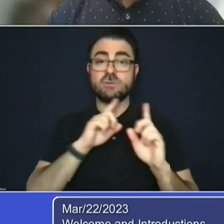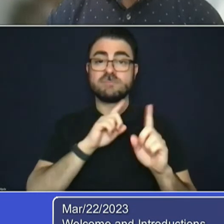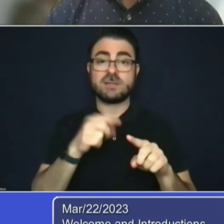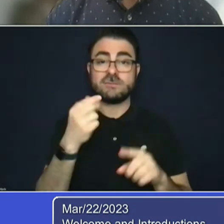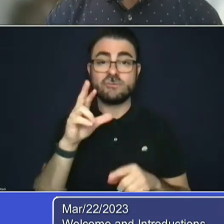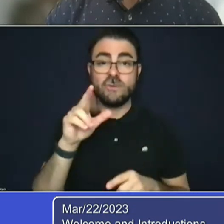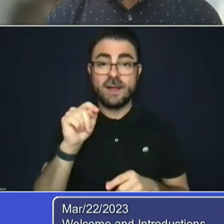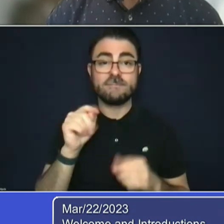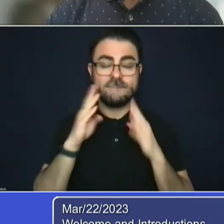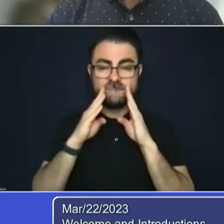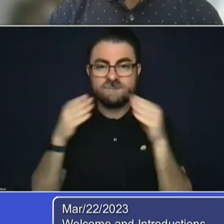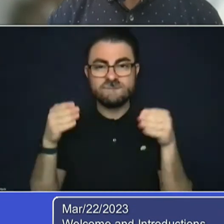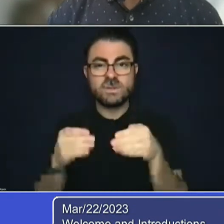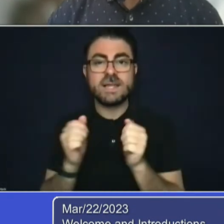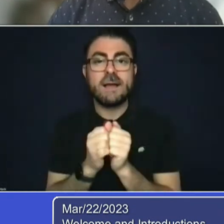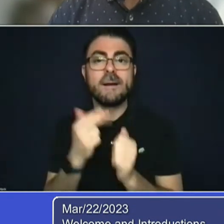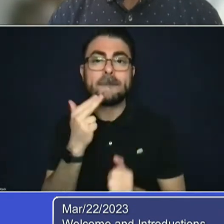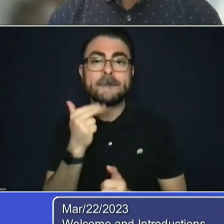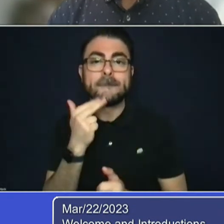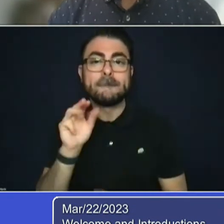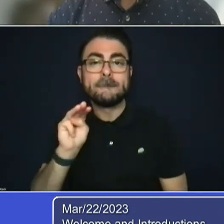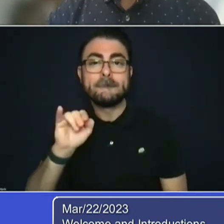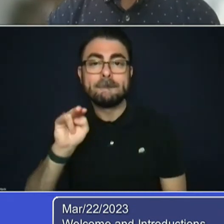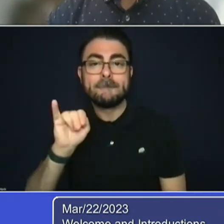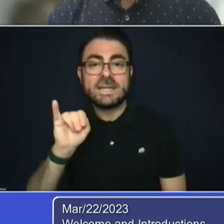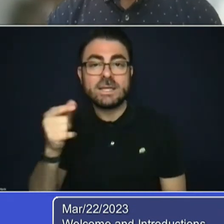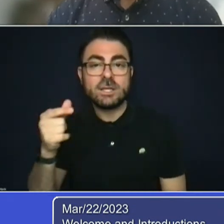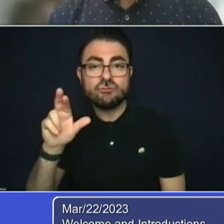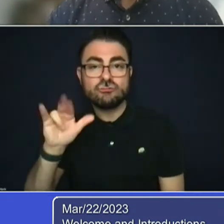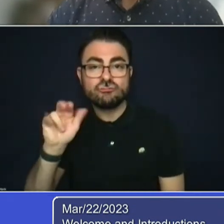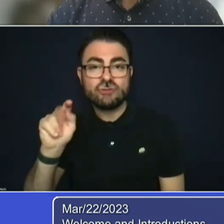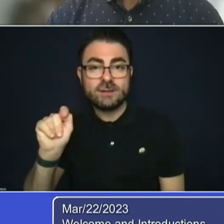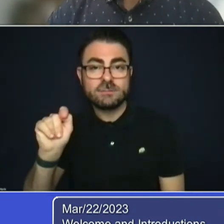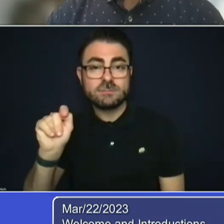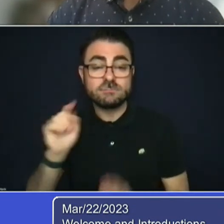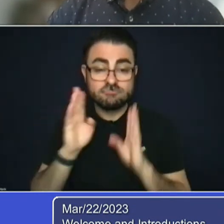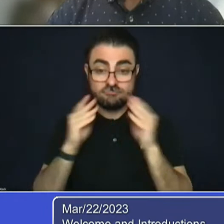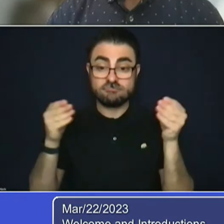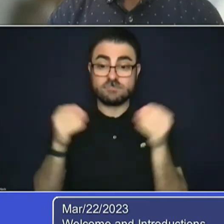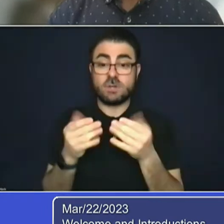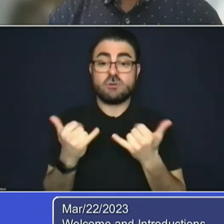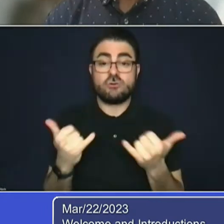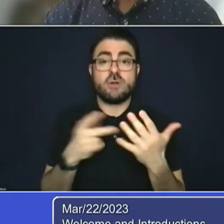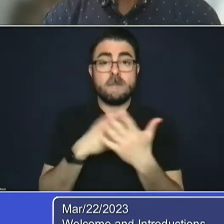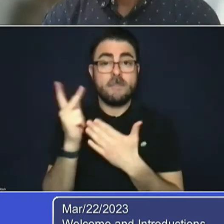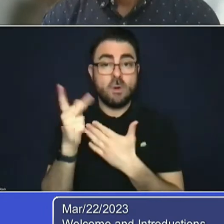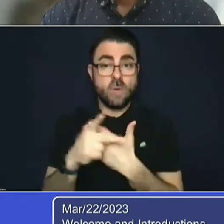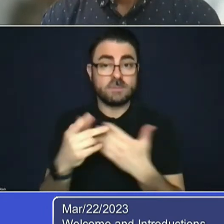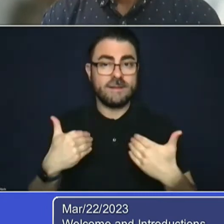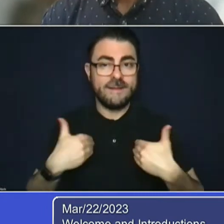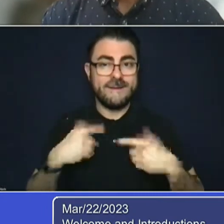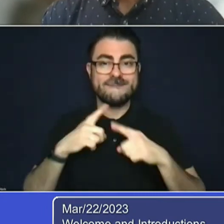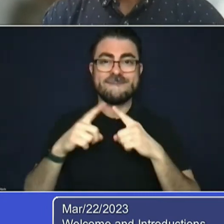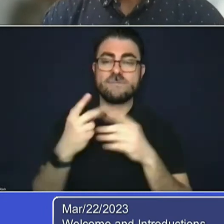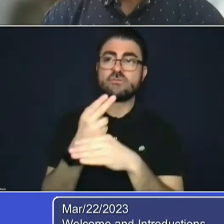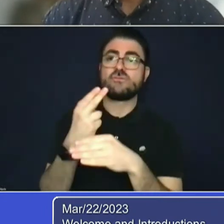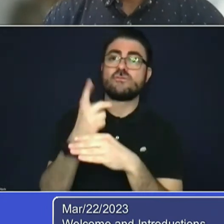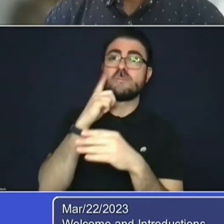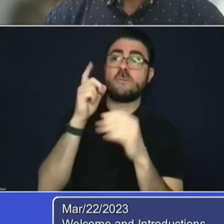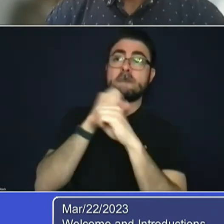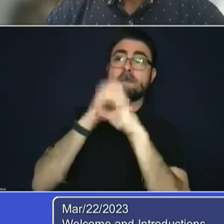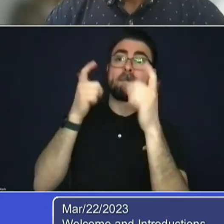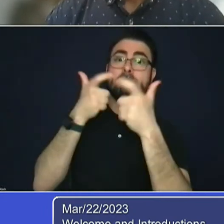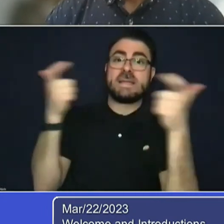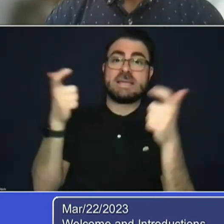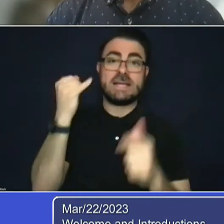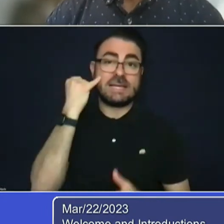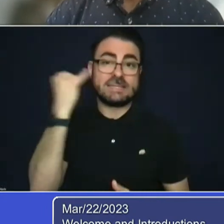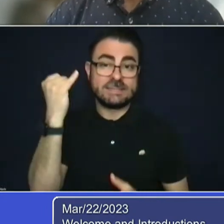CAPACITY BUILDING.